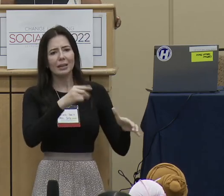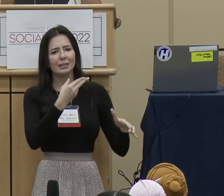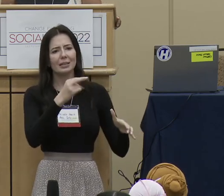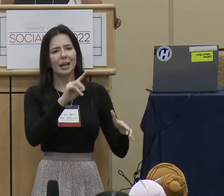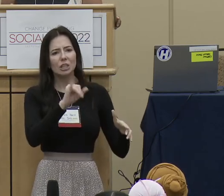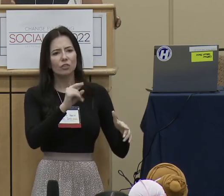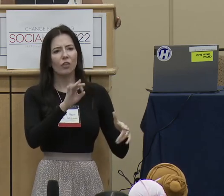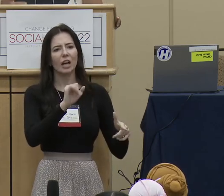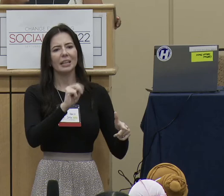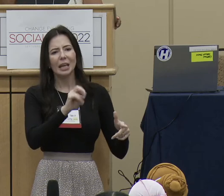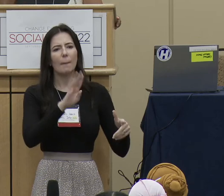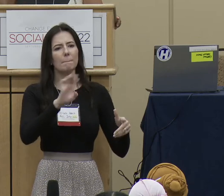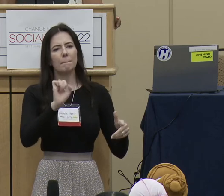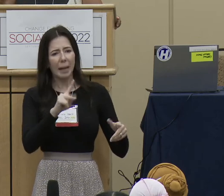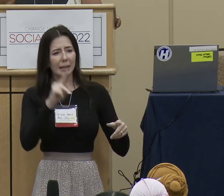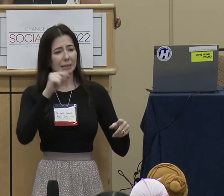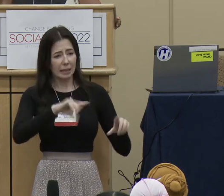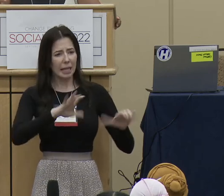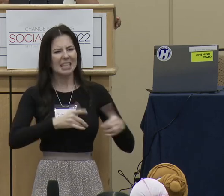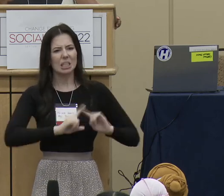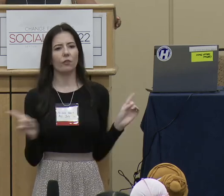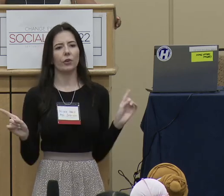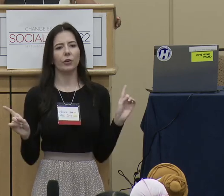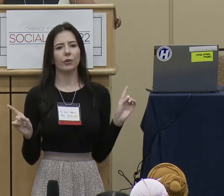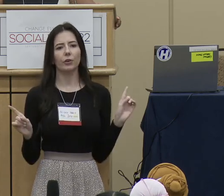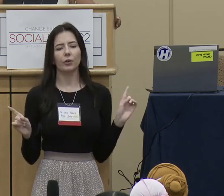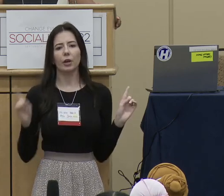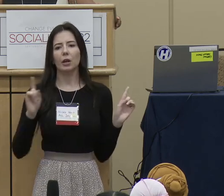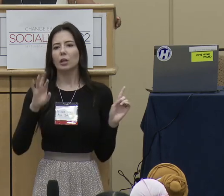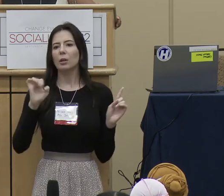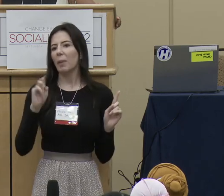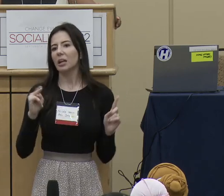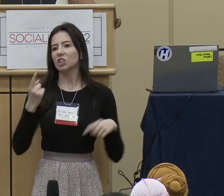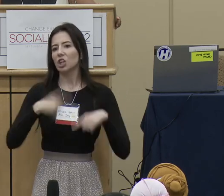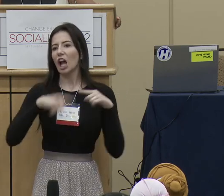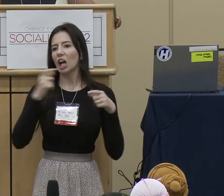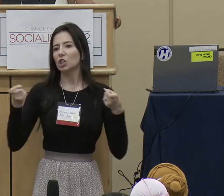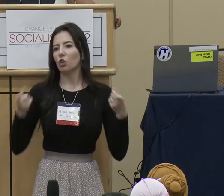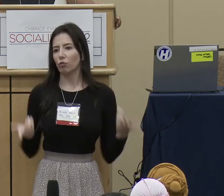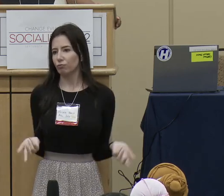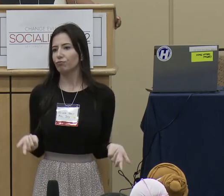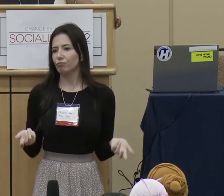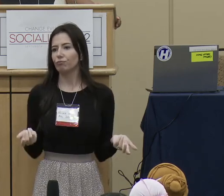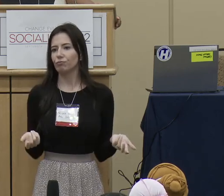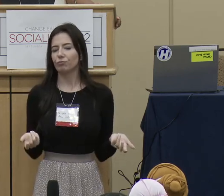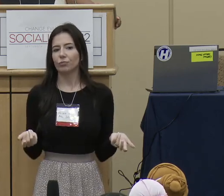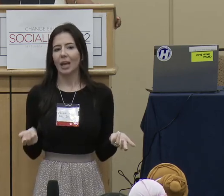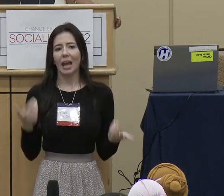broad banks, there's always been that, but the role the banks and hedge fund guys are playing is different.